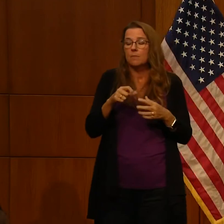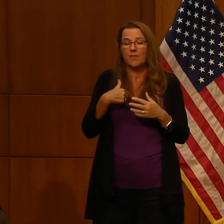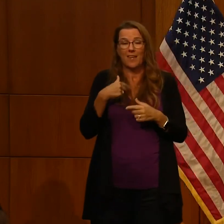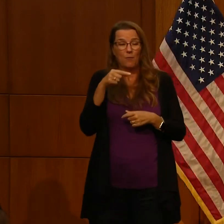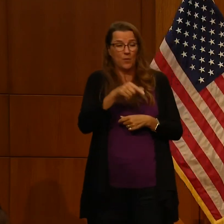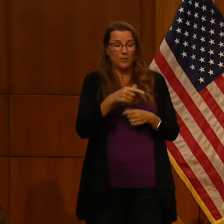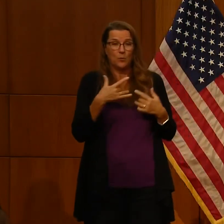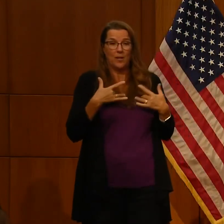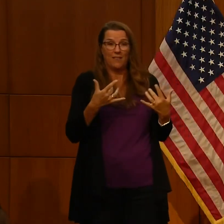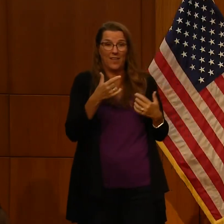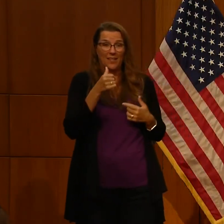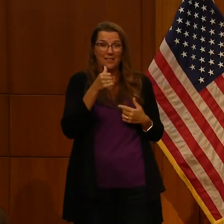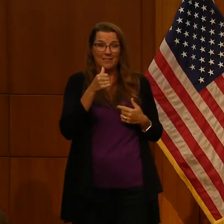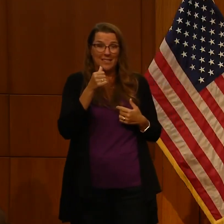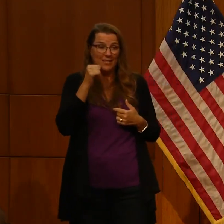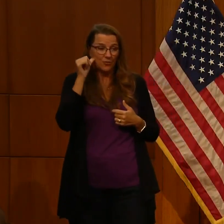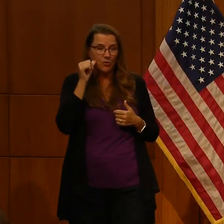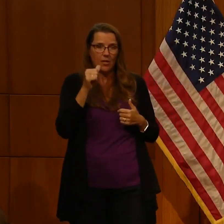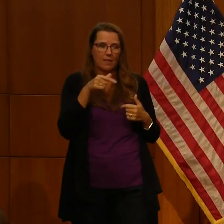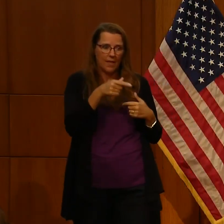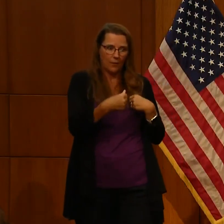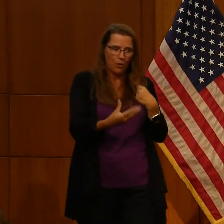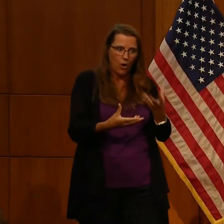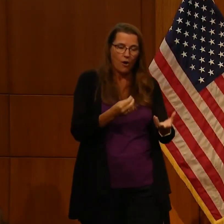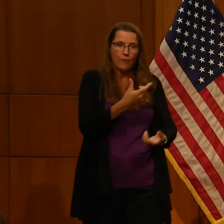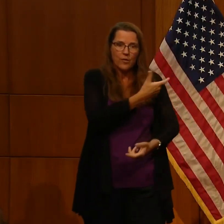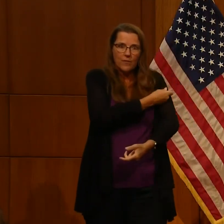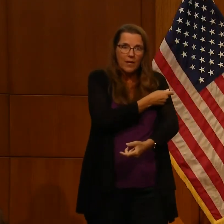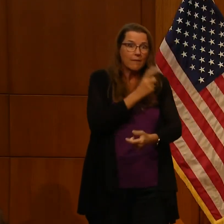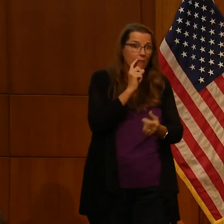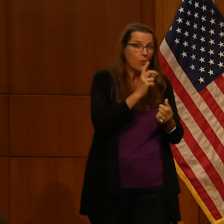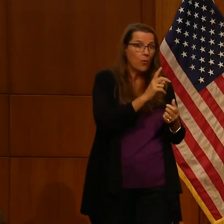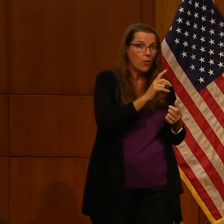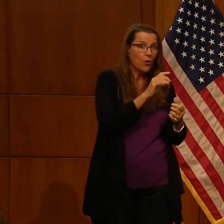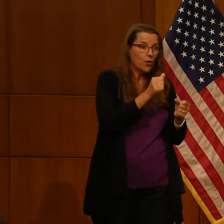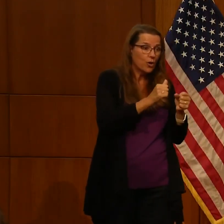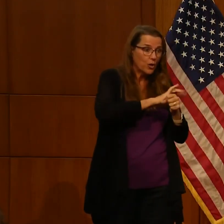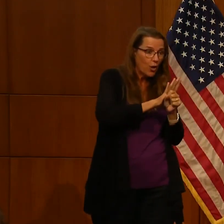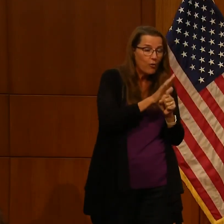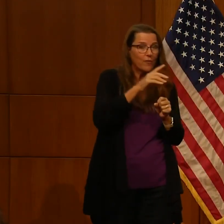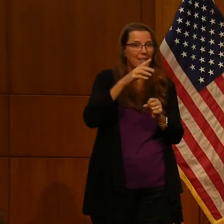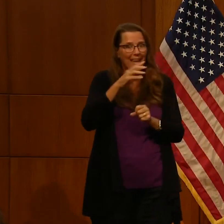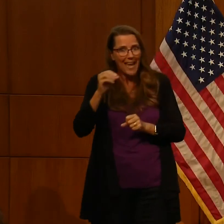HEALTH SYSTEMS. I WAS JUST IN AN EVENT YESTERDAY WHERE HEALTHCARE SYSTEM WAS OUT THERE,